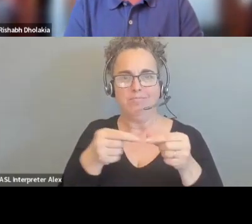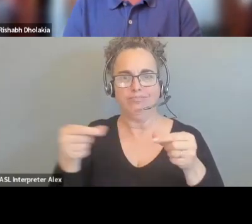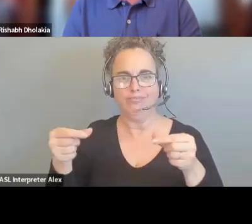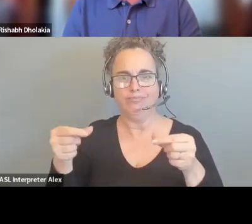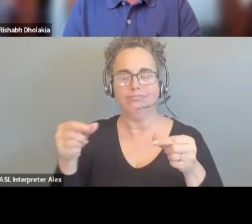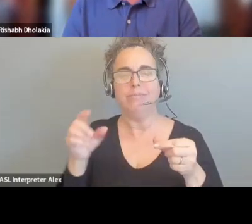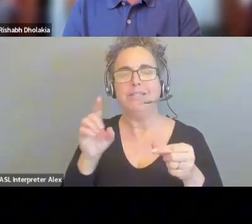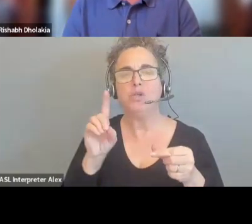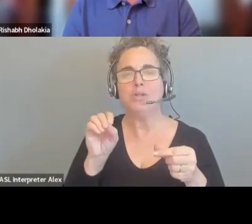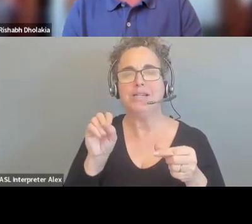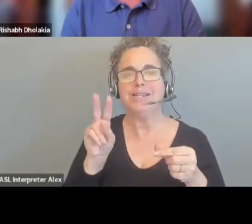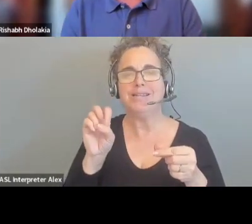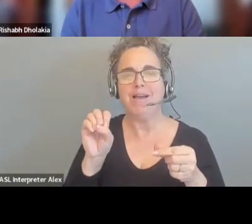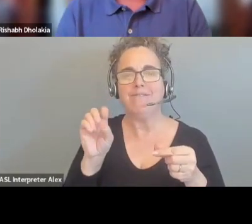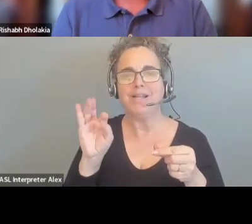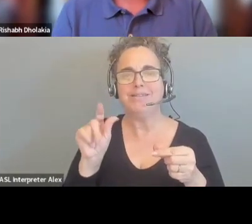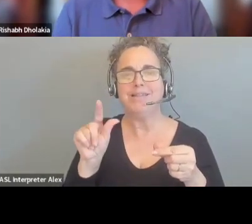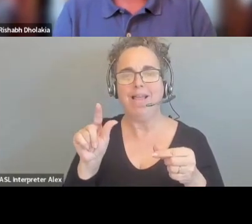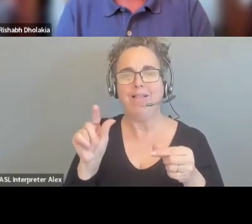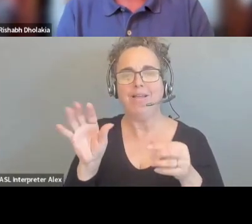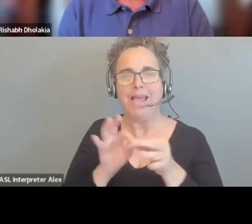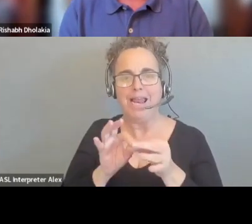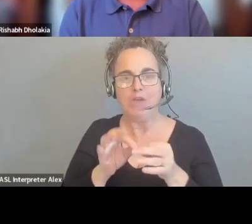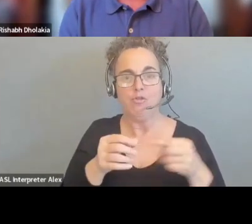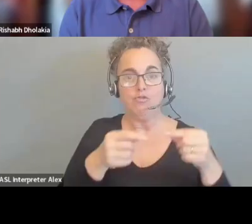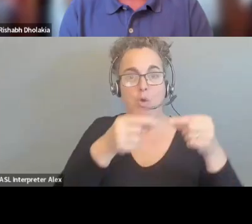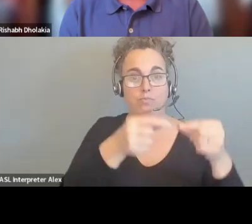connection and those allow us to create longer chains